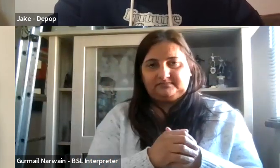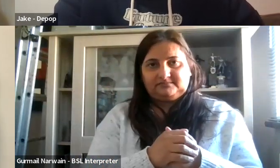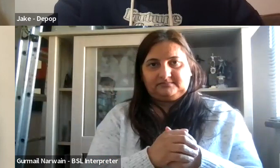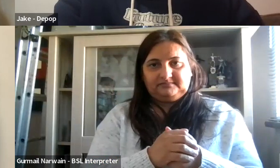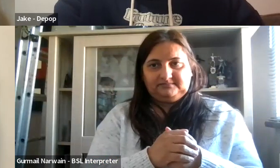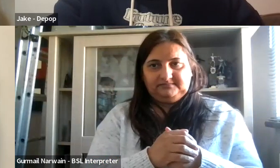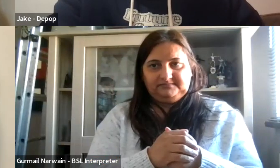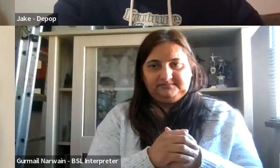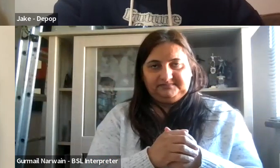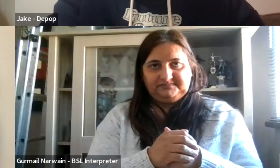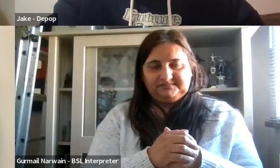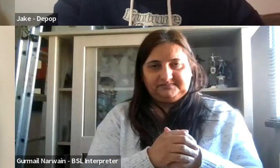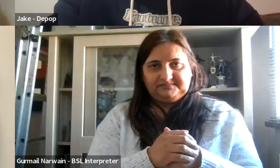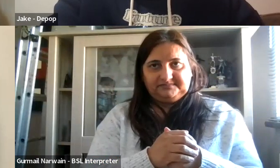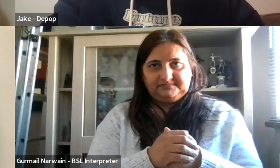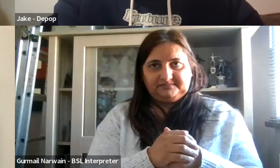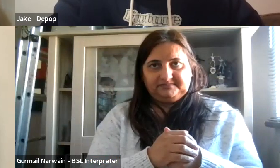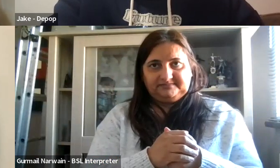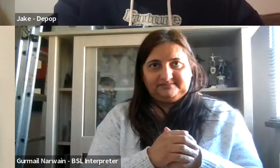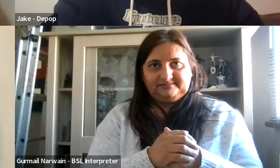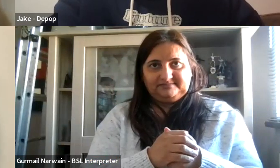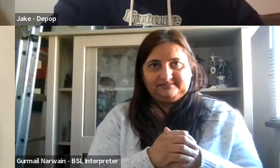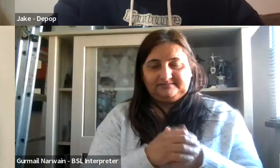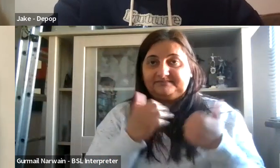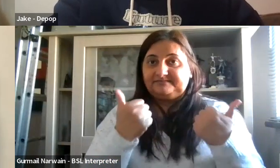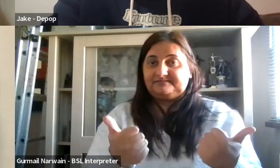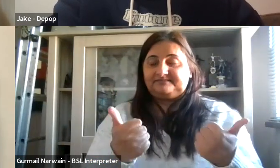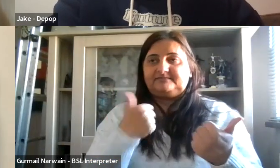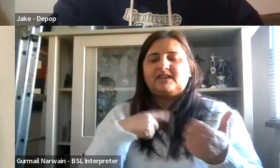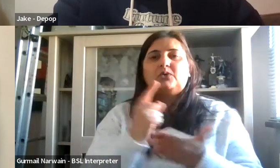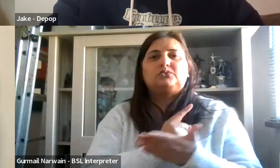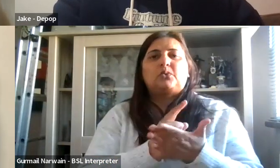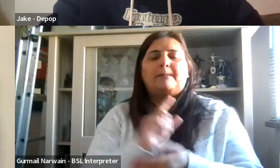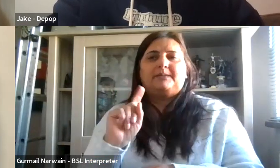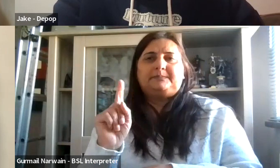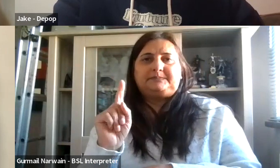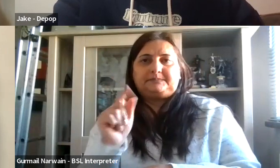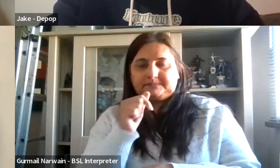So okay, let's talk a little bit about, you know. Okay, let's talk a little about the